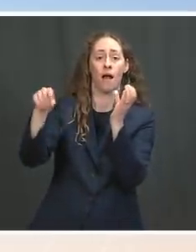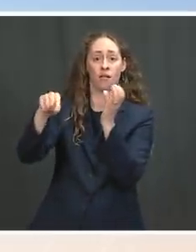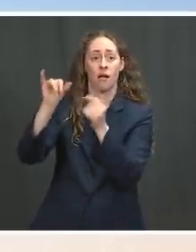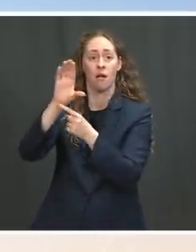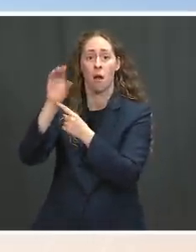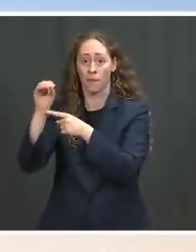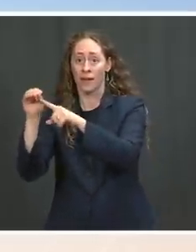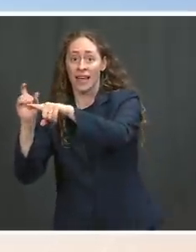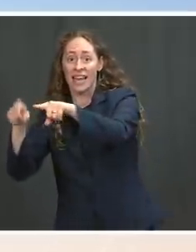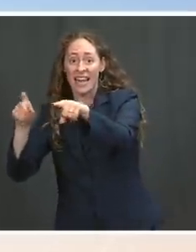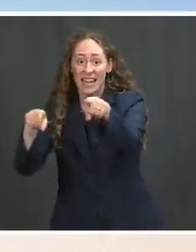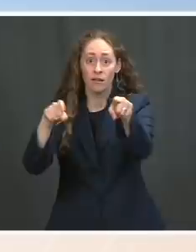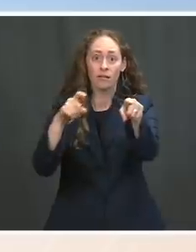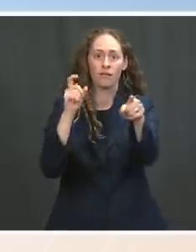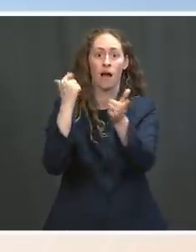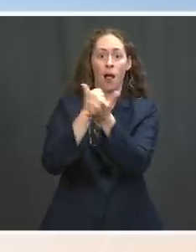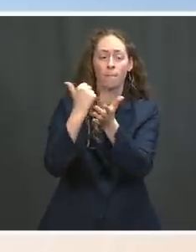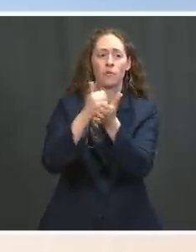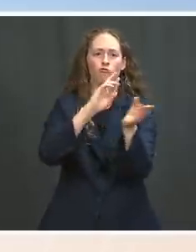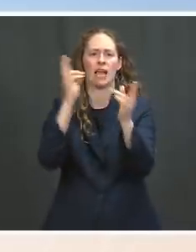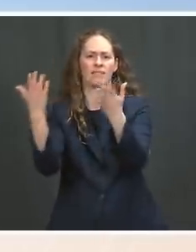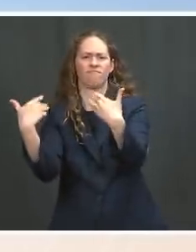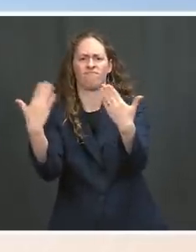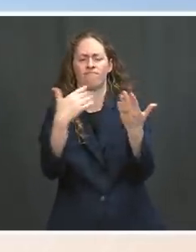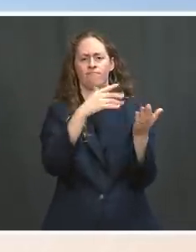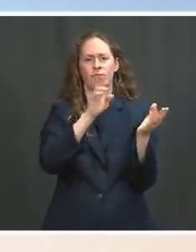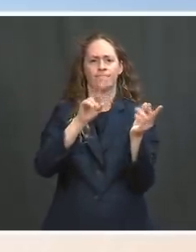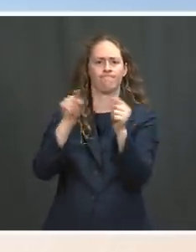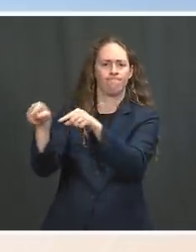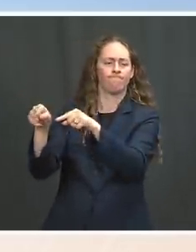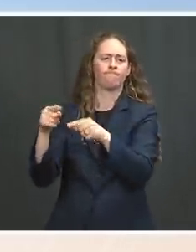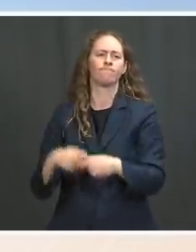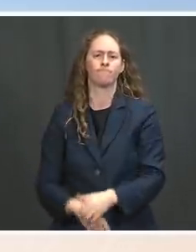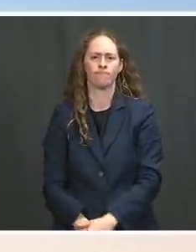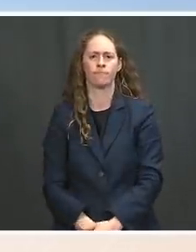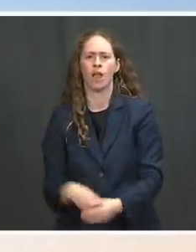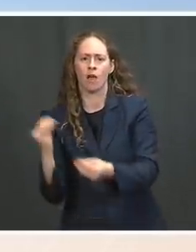and are in frequent touch, again, with the pipeline operators about safety. In addition to these steps,